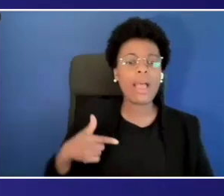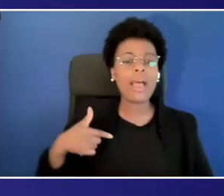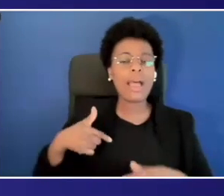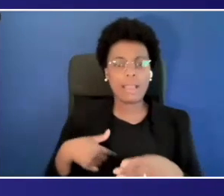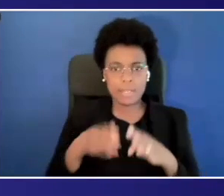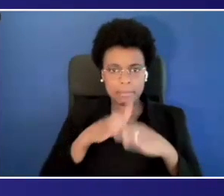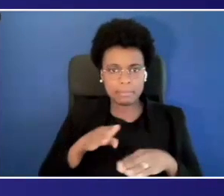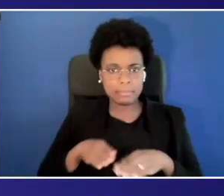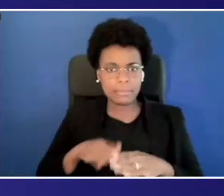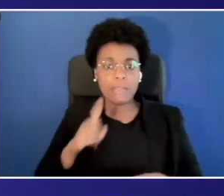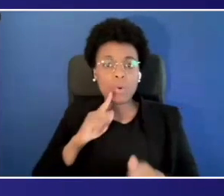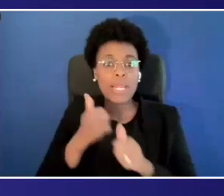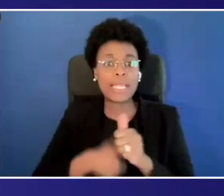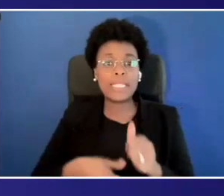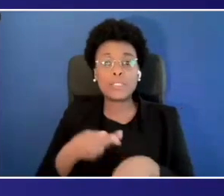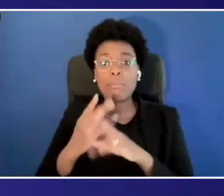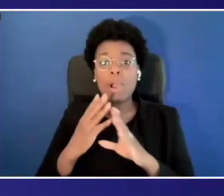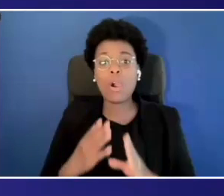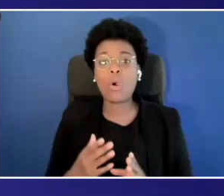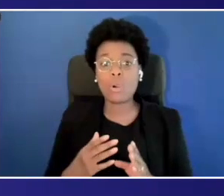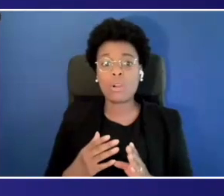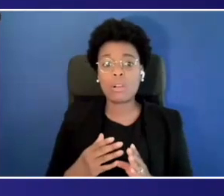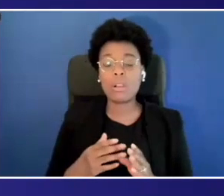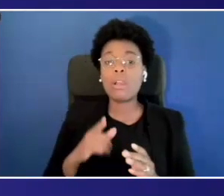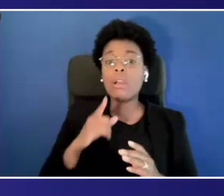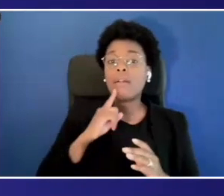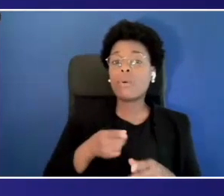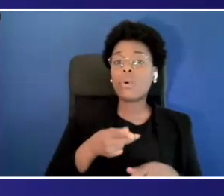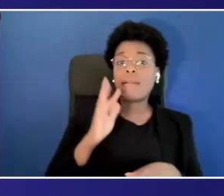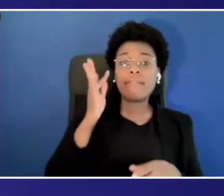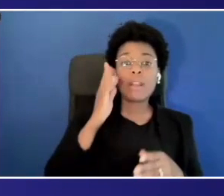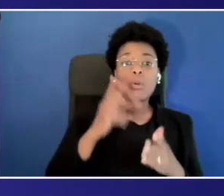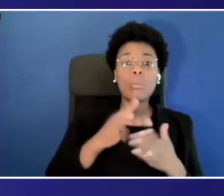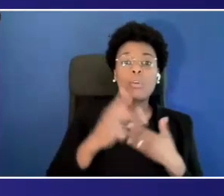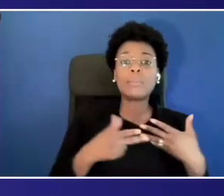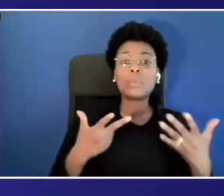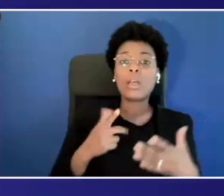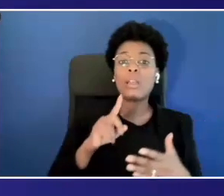The average amount that's been forgiven through federal programs is just over a thousand dollars per student. Compared to the average.